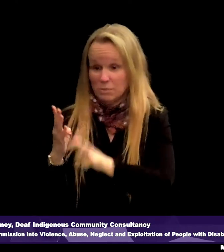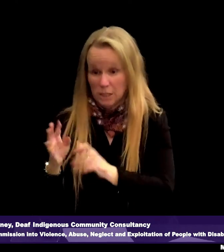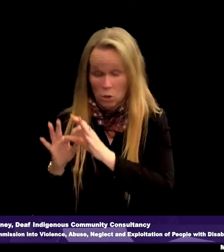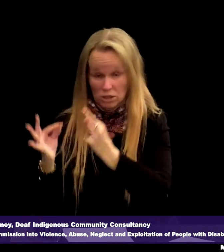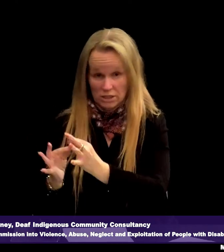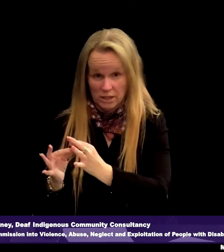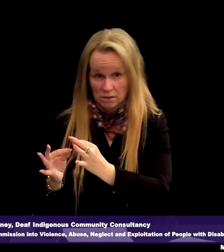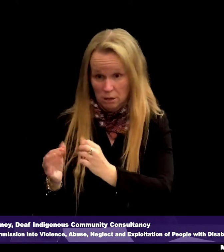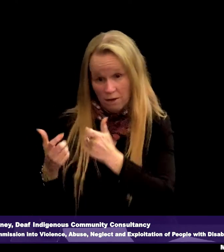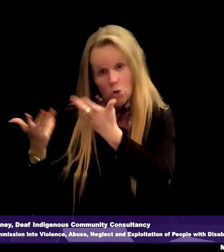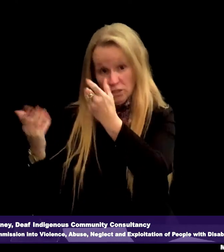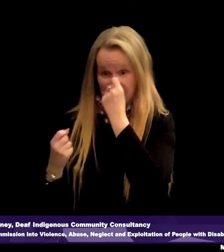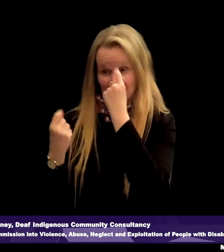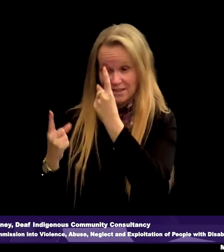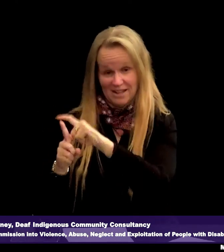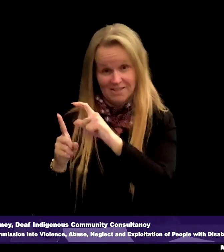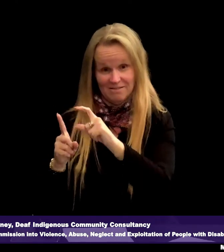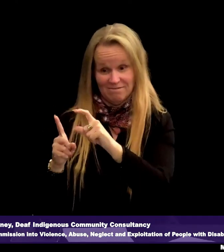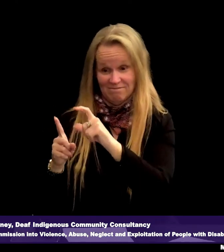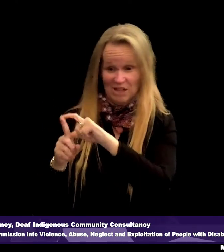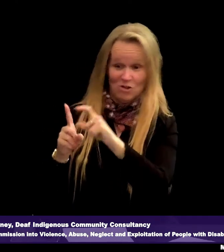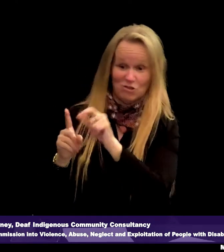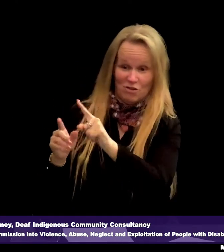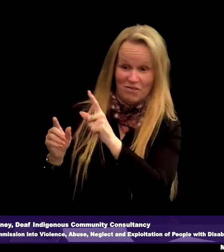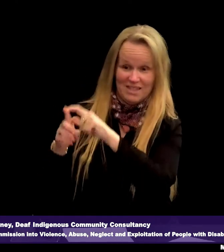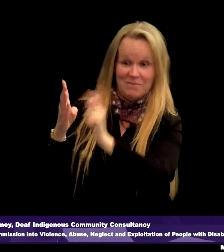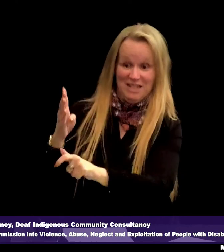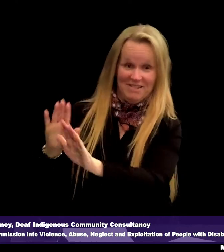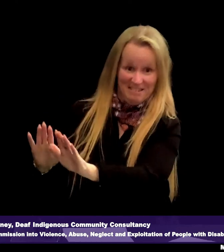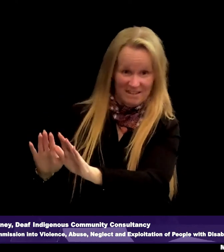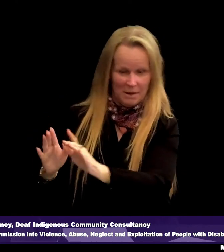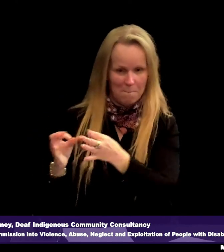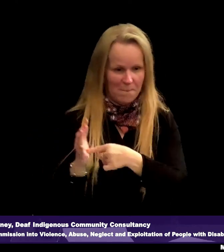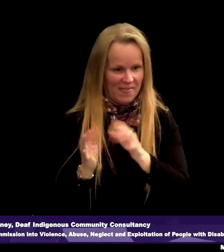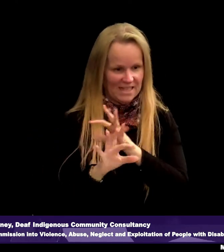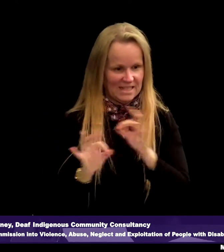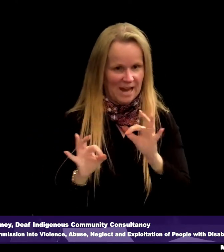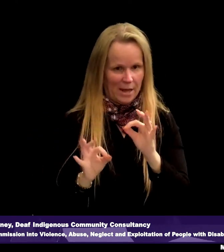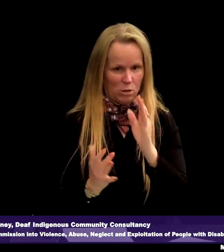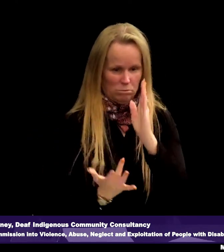services to hard of hearing people or people with a disability, they understand about the